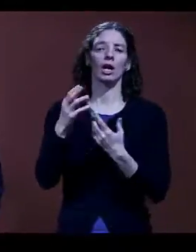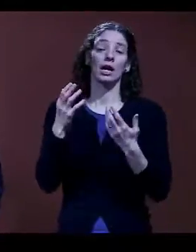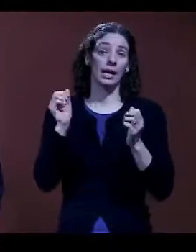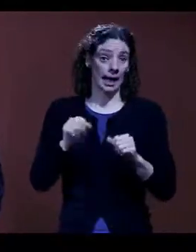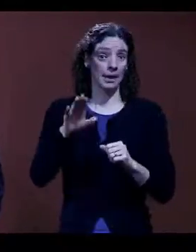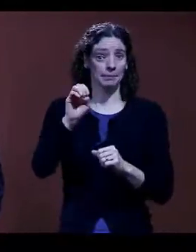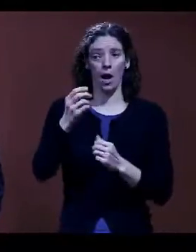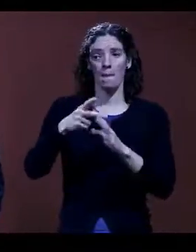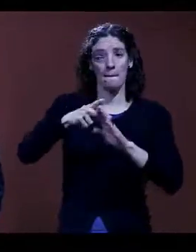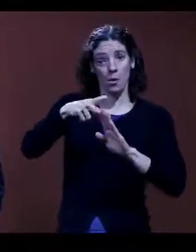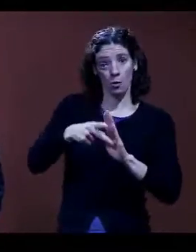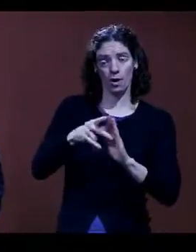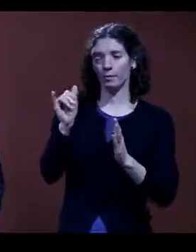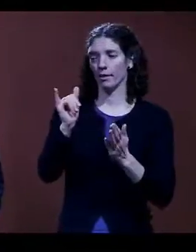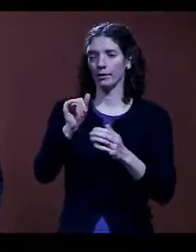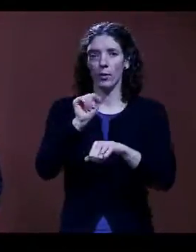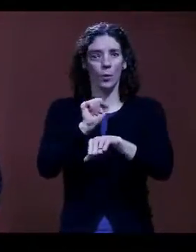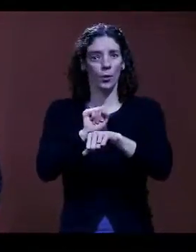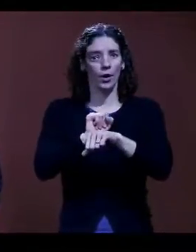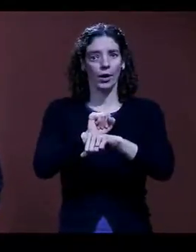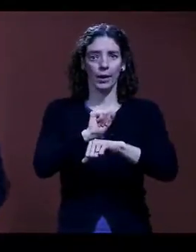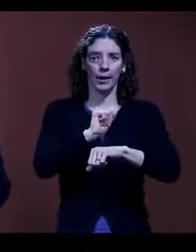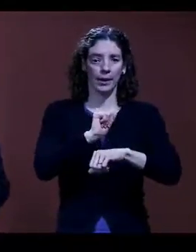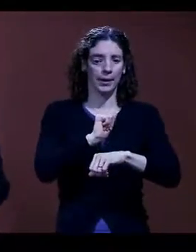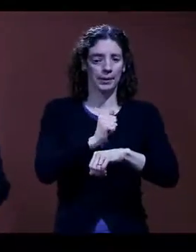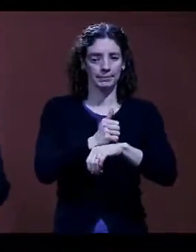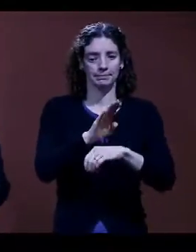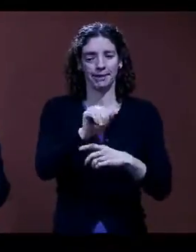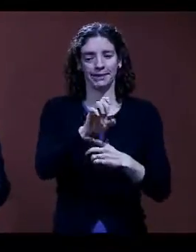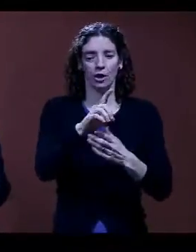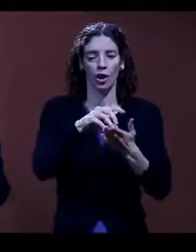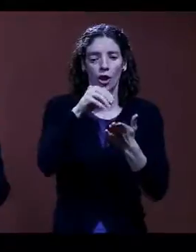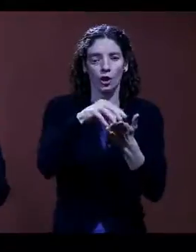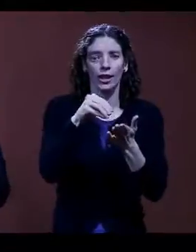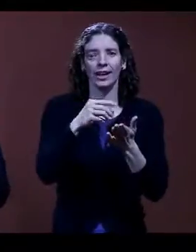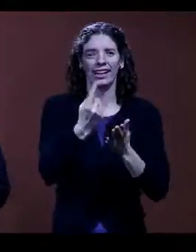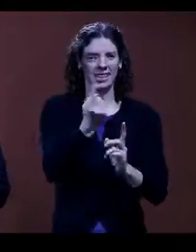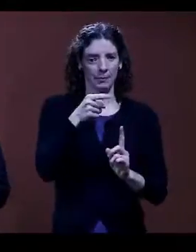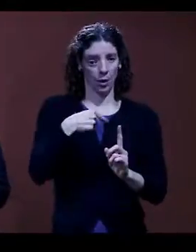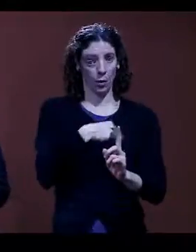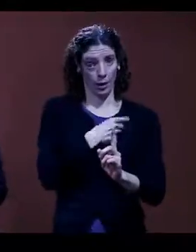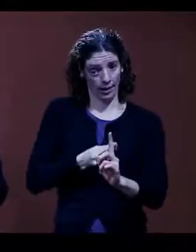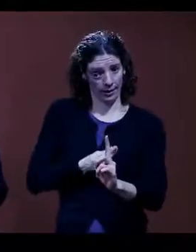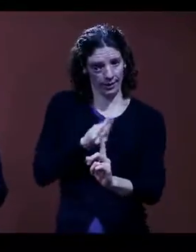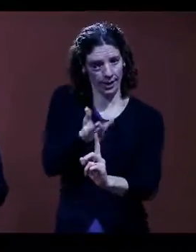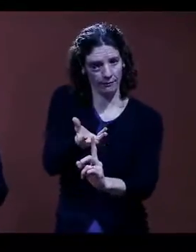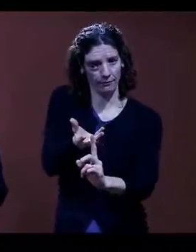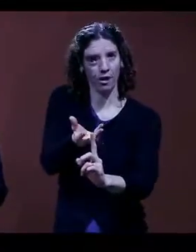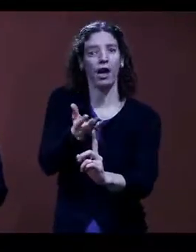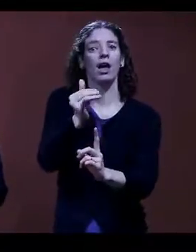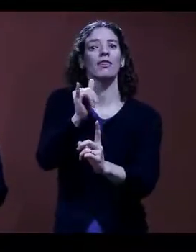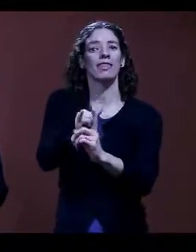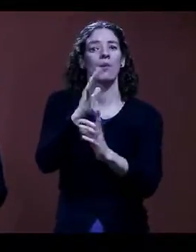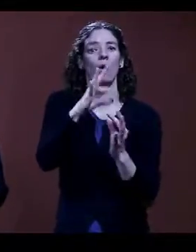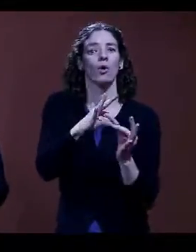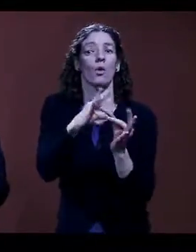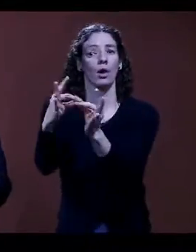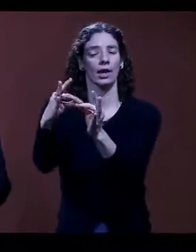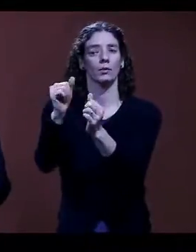such as work-based learning that's correlated with improved post-school outcomes, meaning that youth participating in this program are more likely